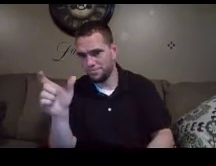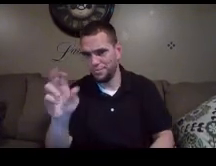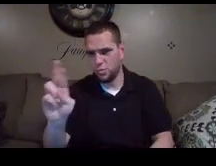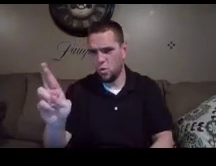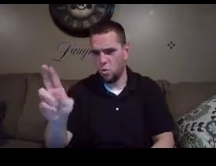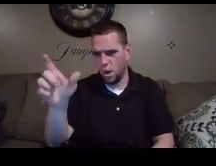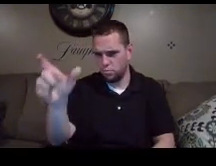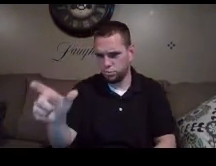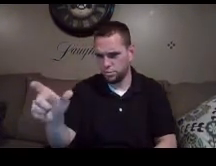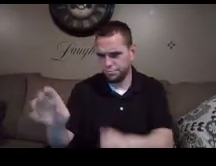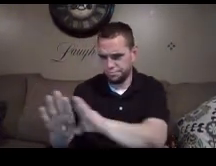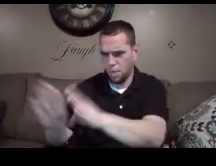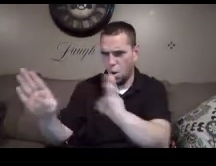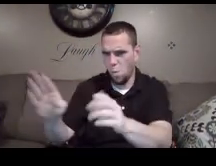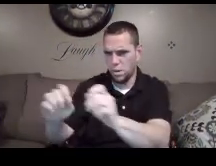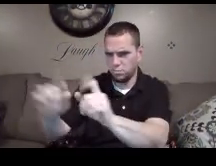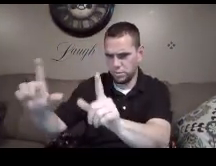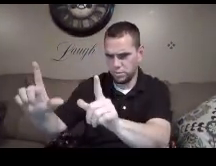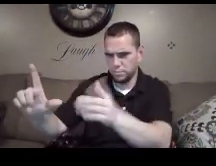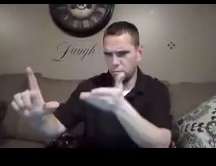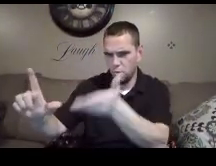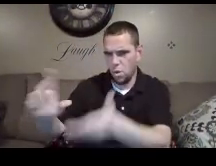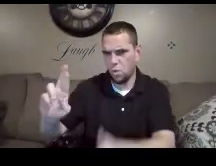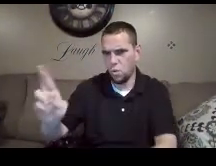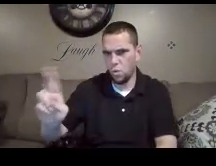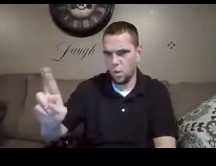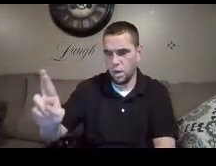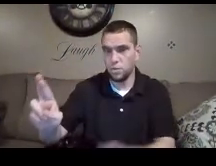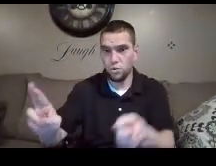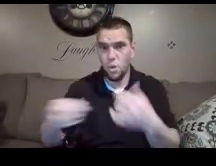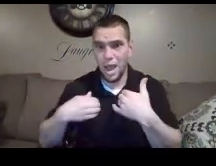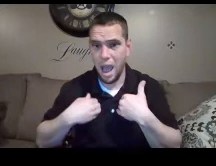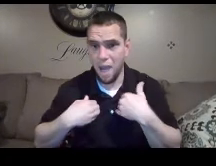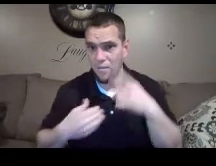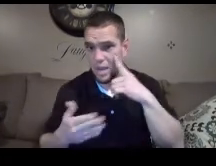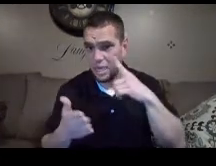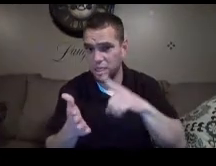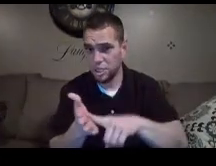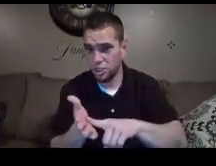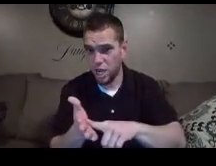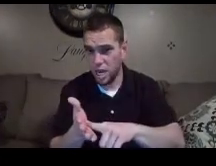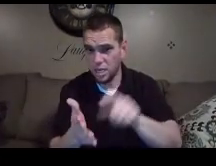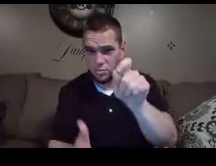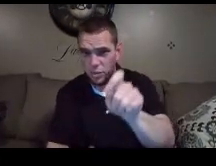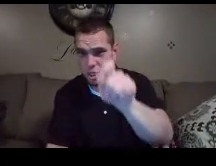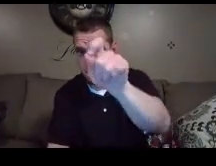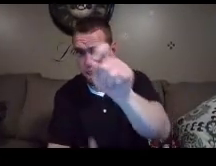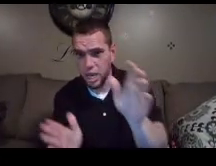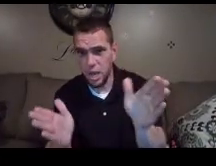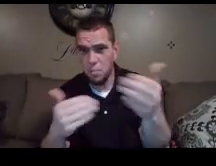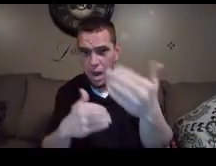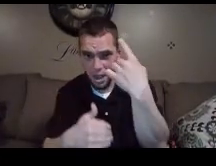Or if you do have that check box to keep accessibility checker running, it will have this